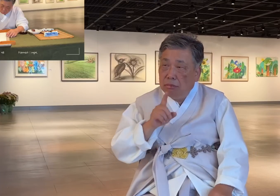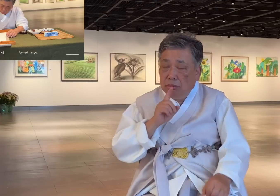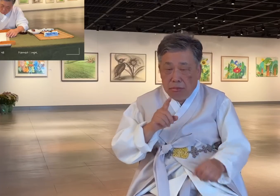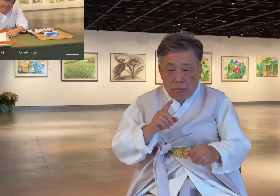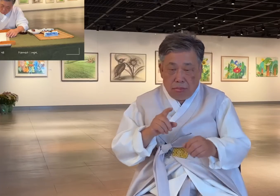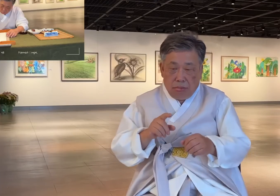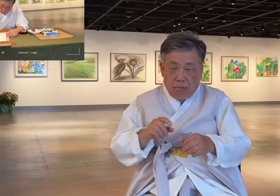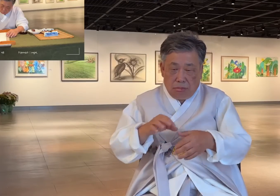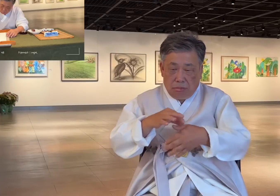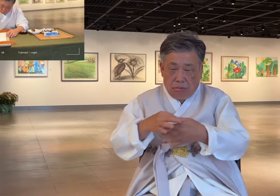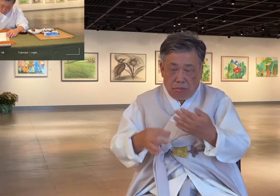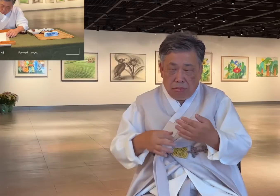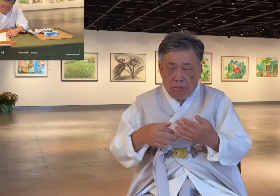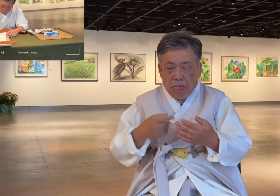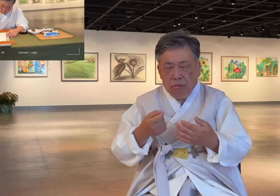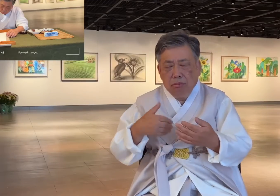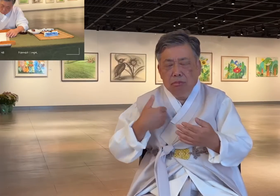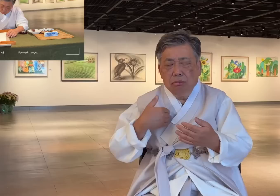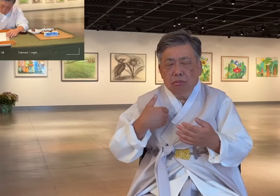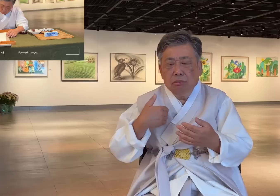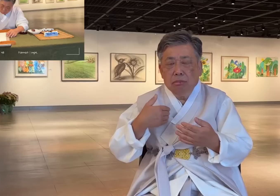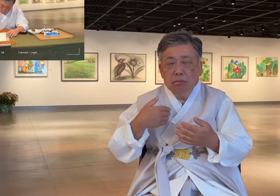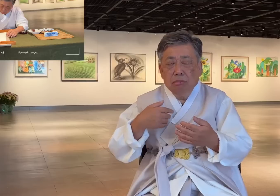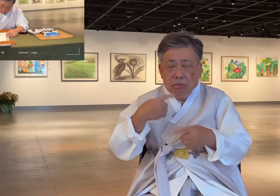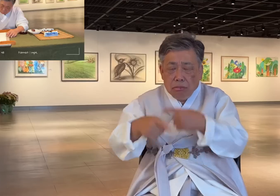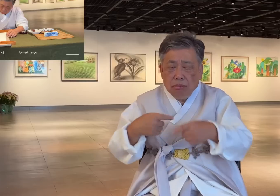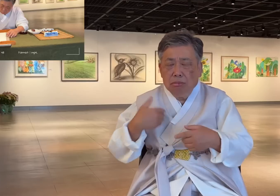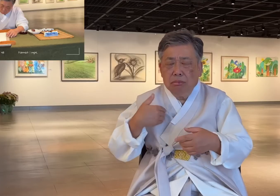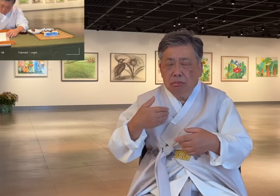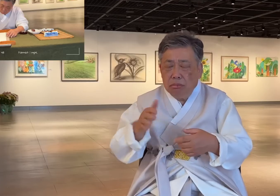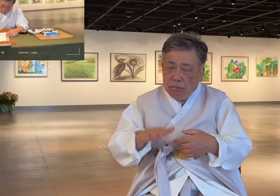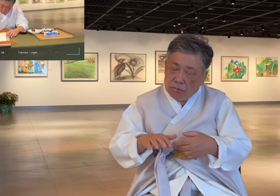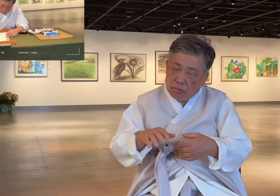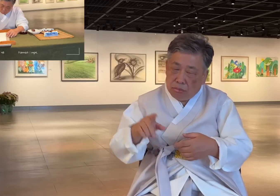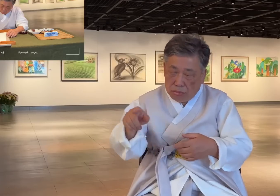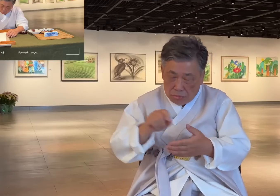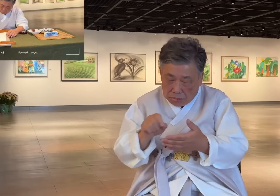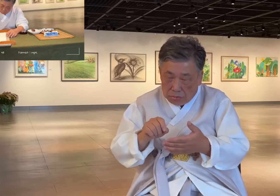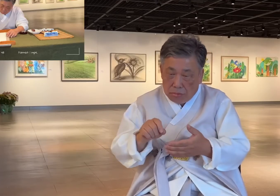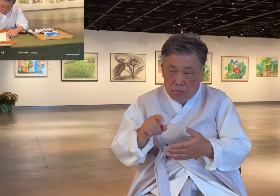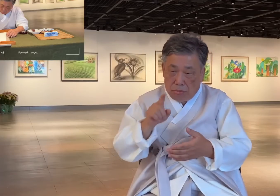I didn’t know what the technique was or the terminology. The teacher also did not know sign language, so he taught me through writing.